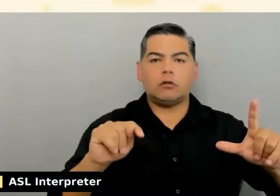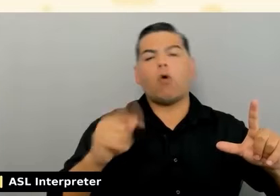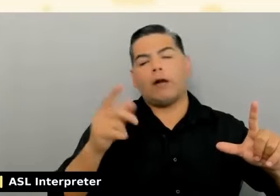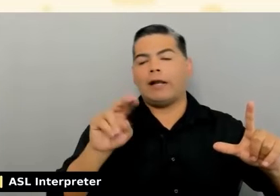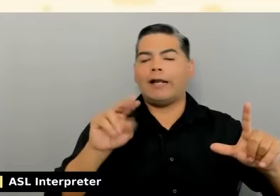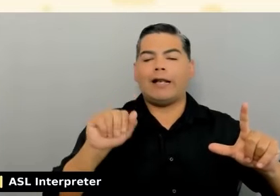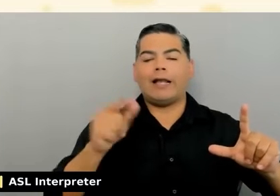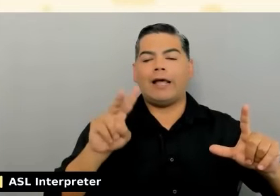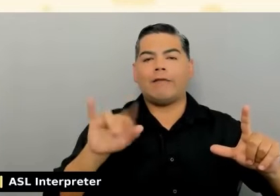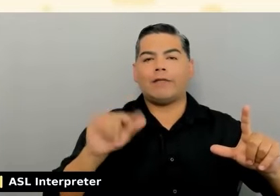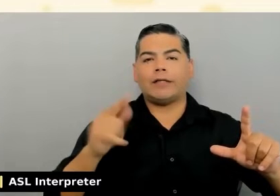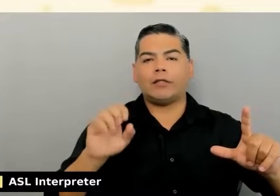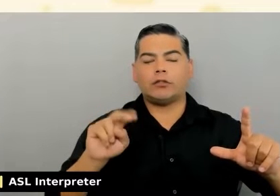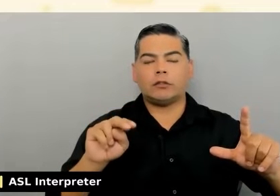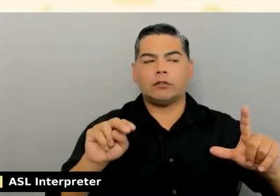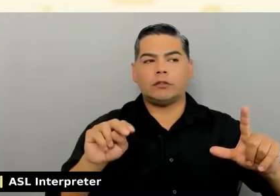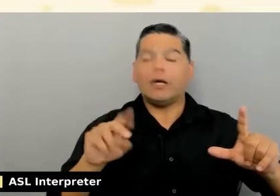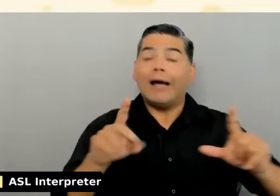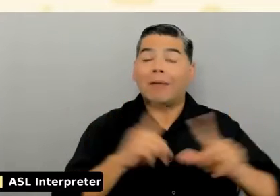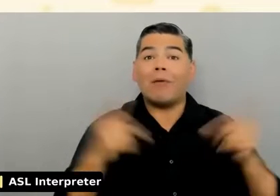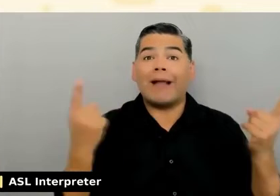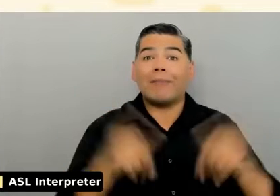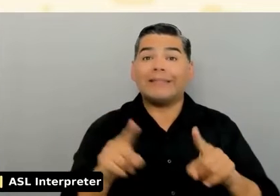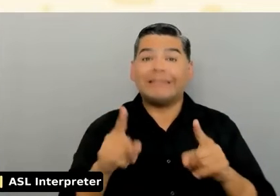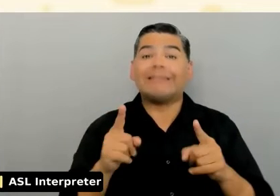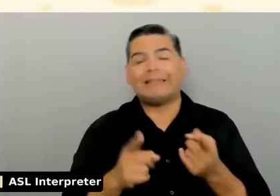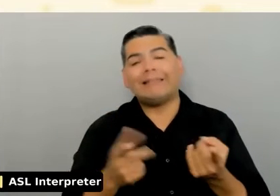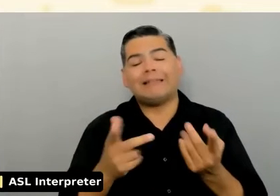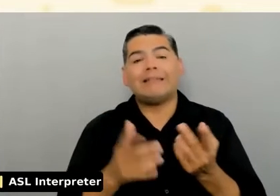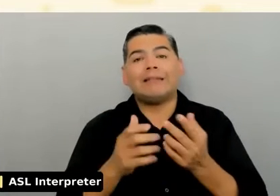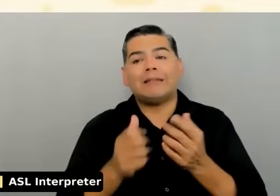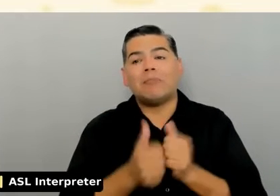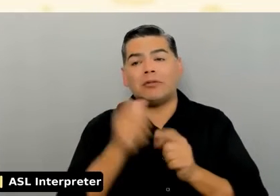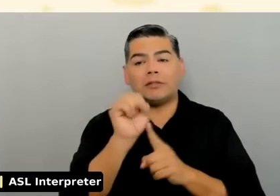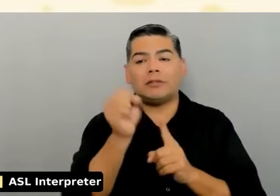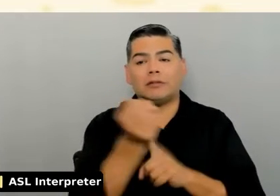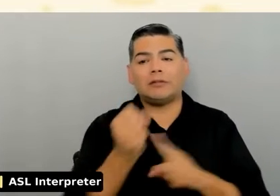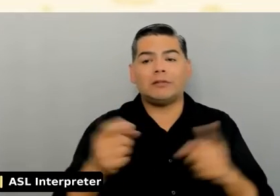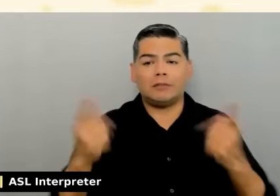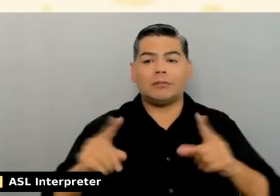But what happens in most cases is visually the page scrolls,